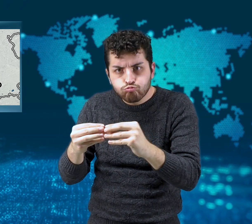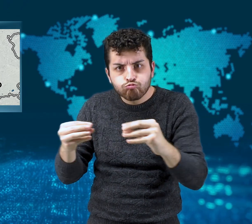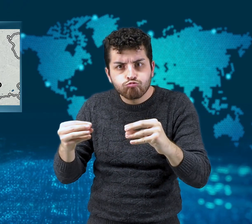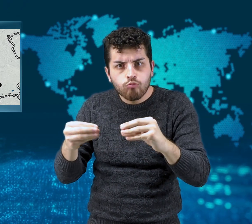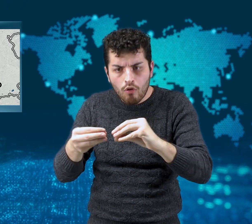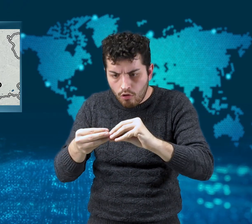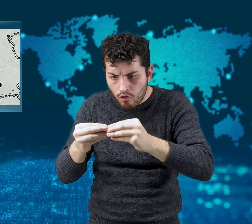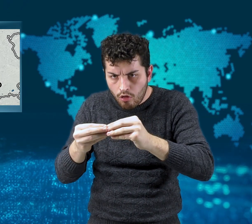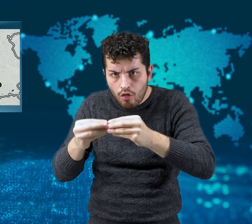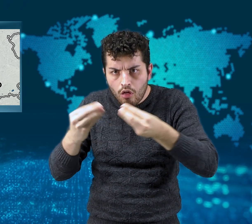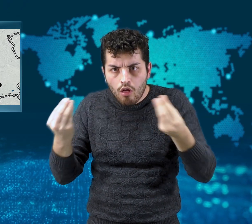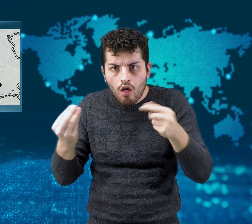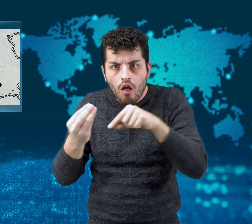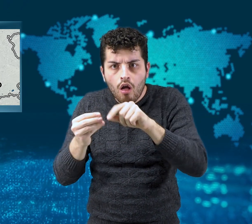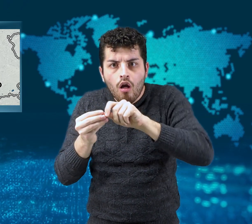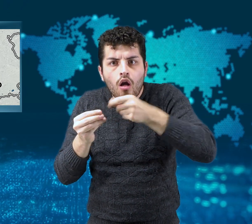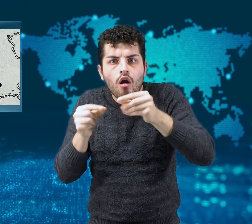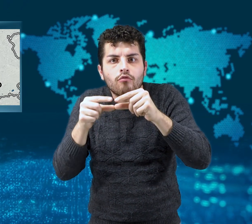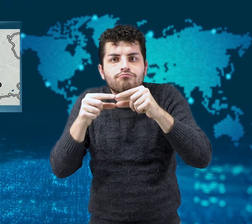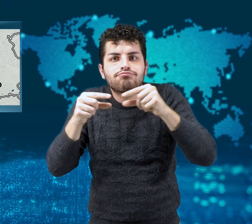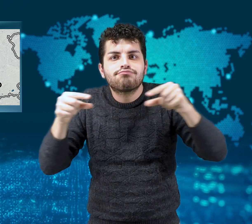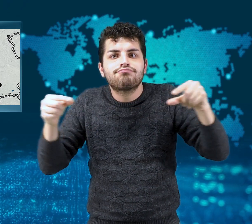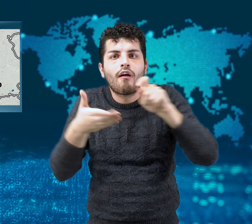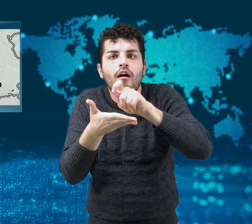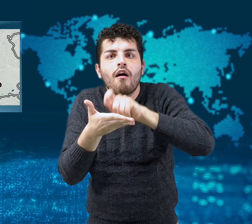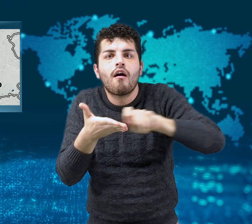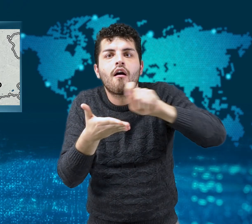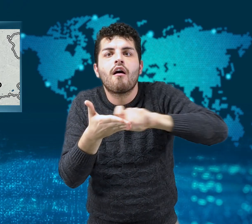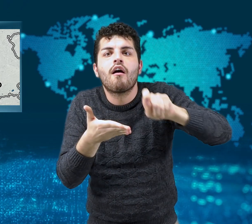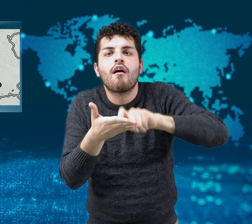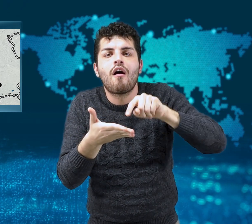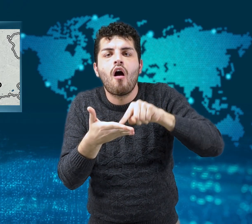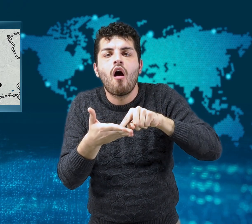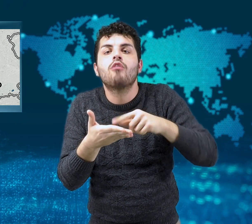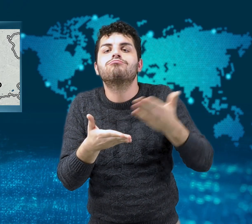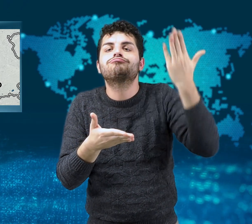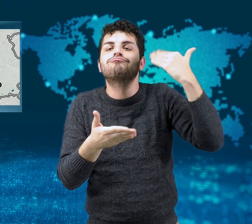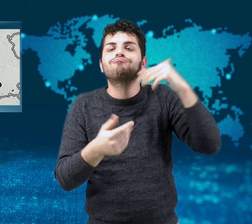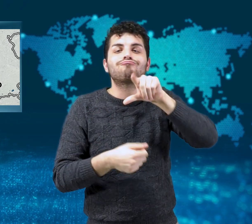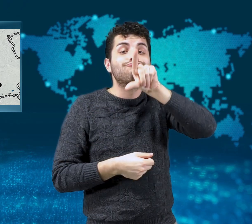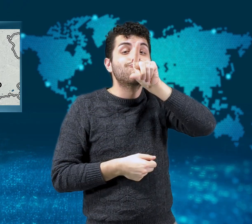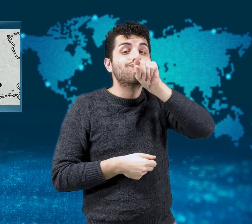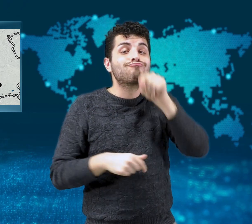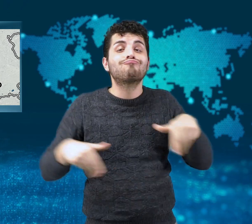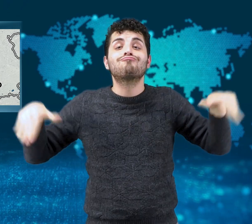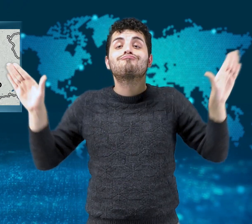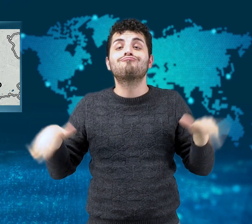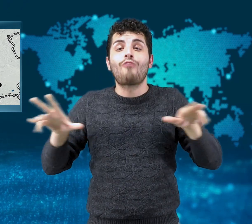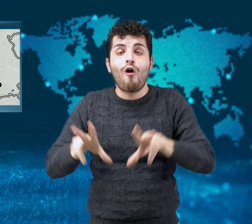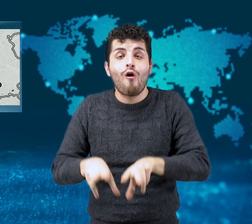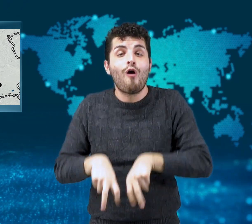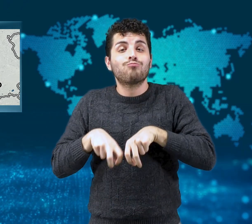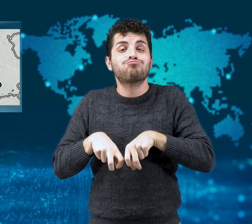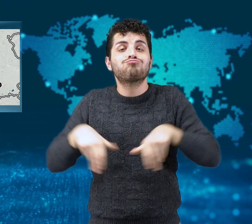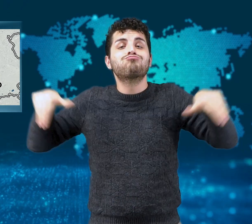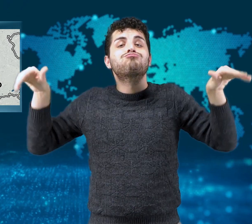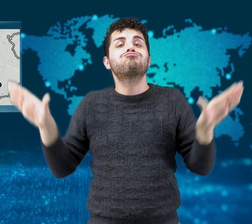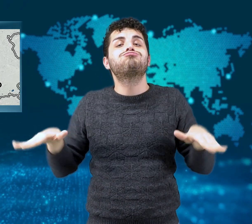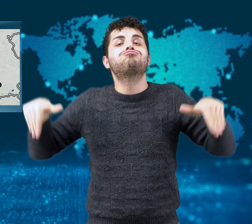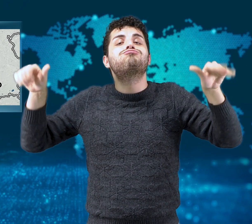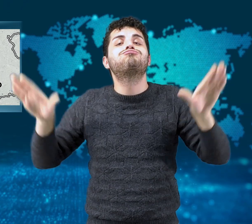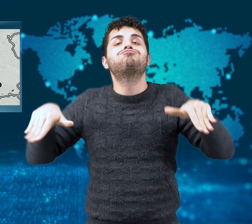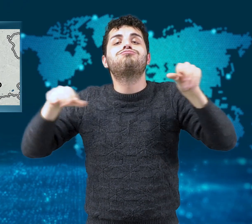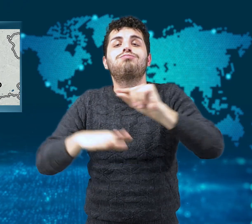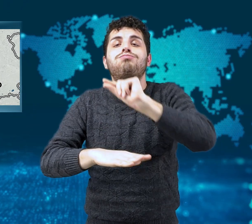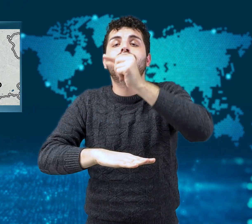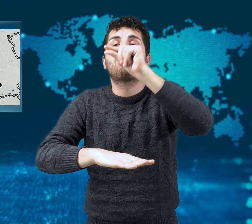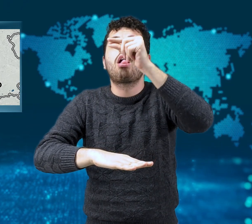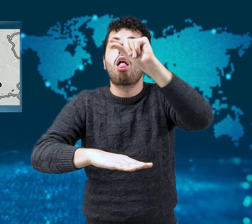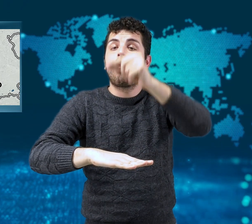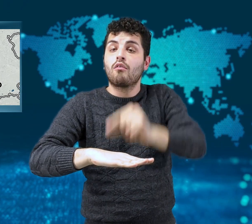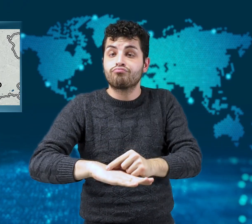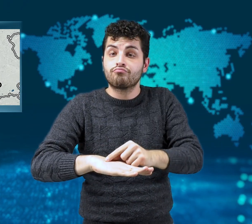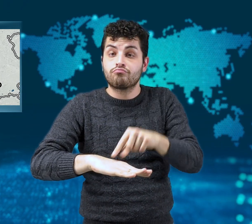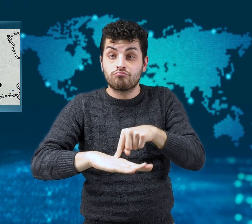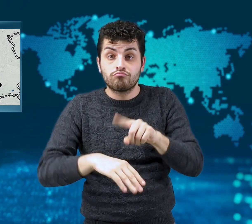capsule with a message lost by a carrier pigeon over 100 years ago.